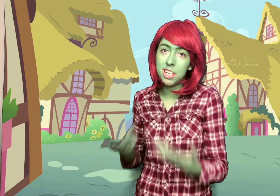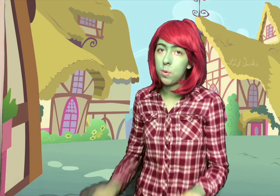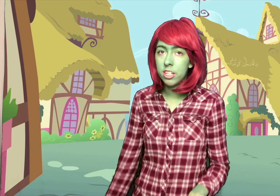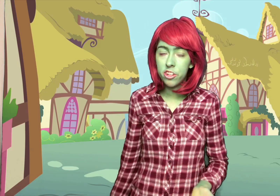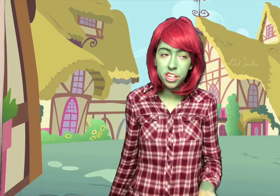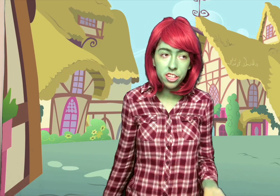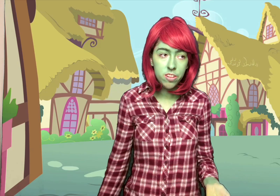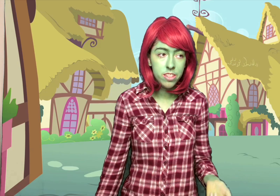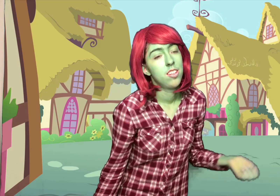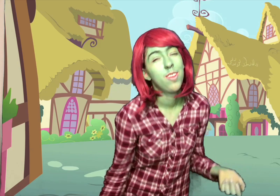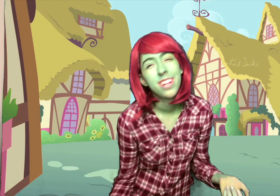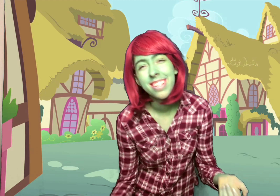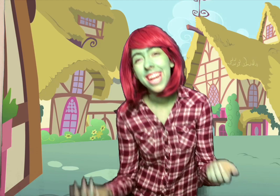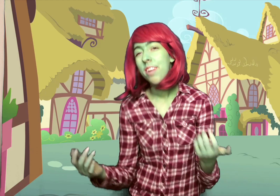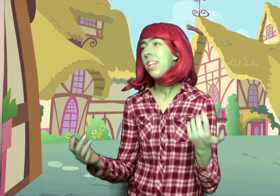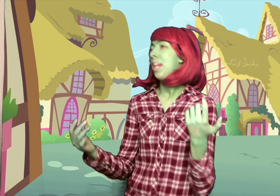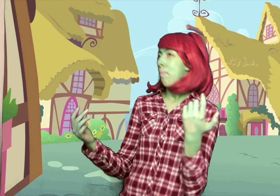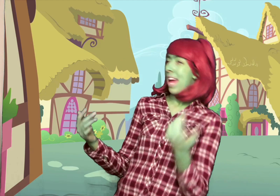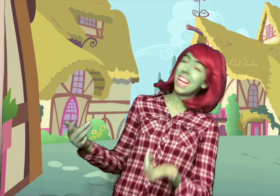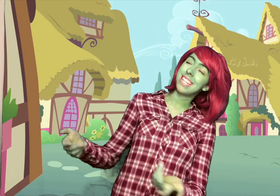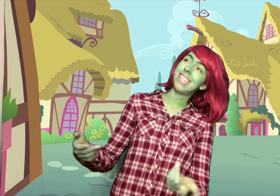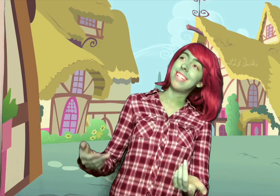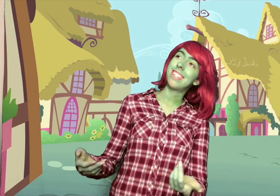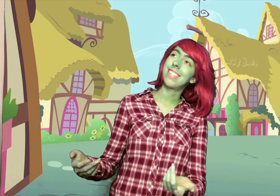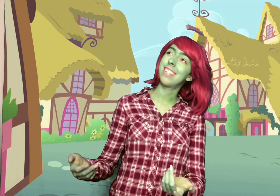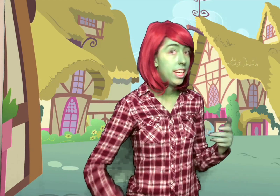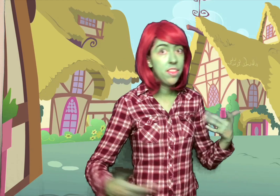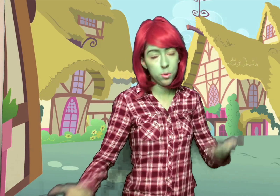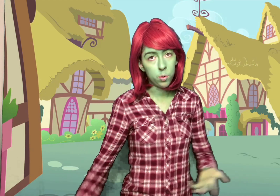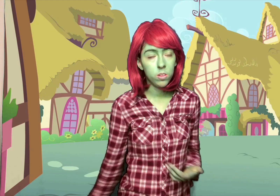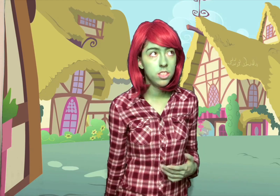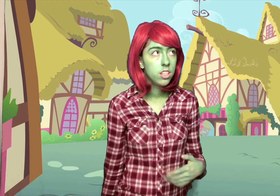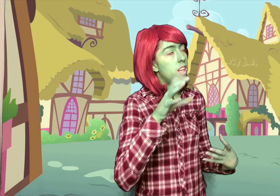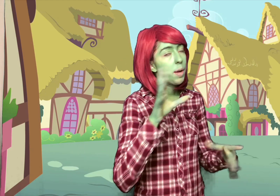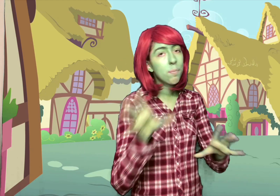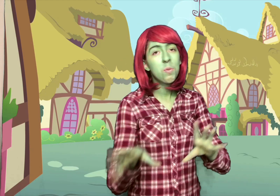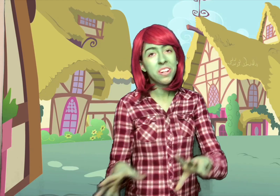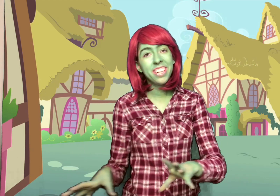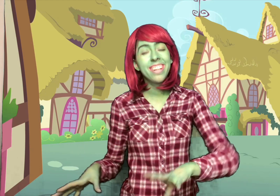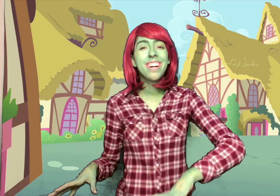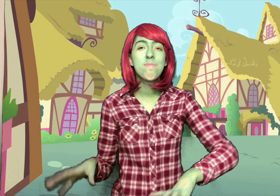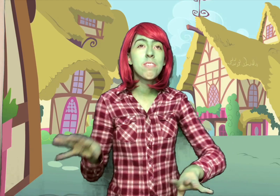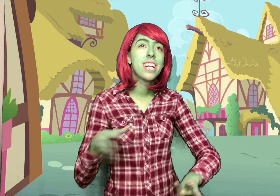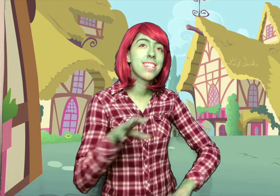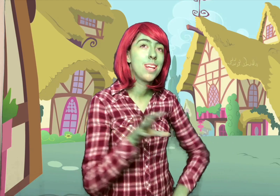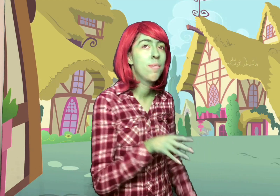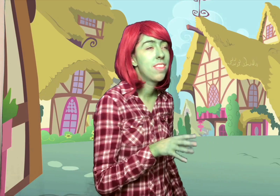equestria girls so there's not really pegasus in the world i'm working on putting some of the